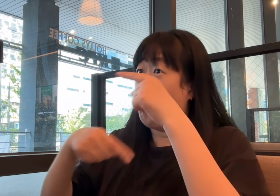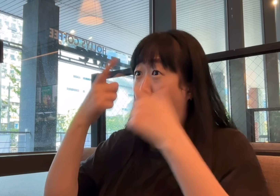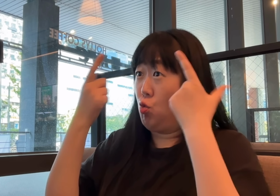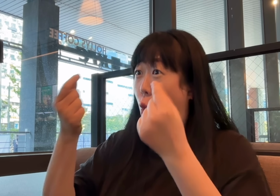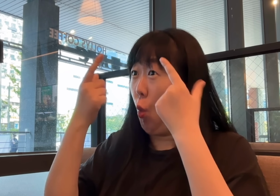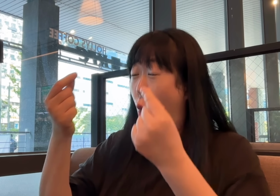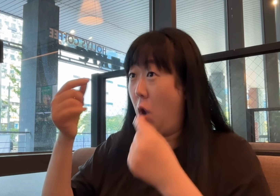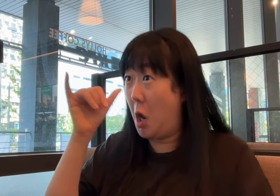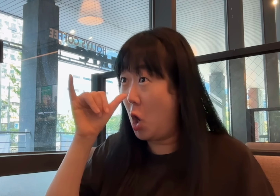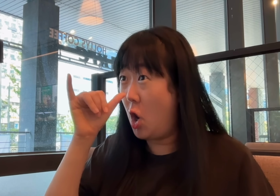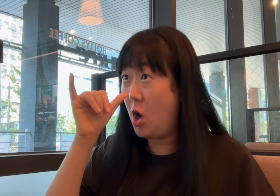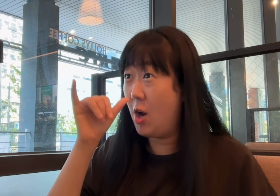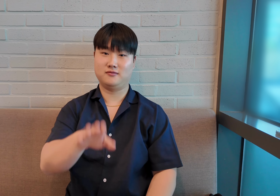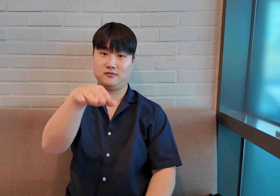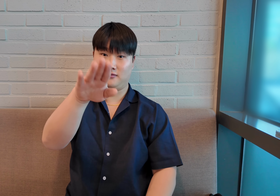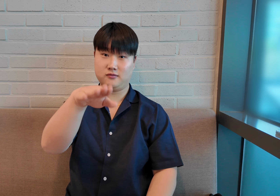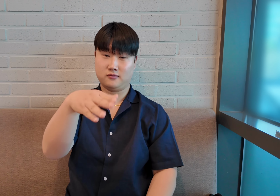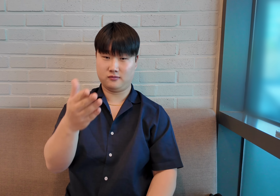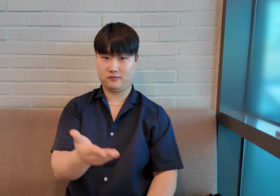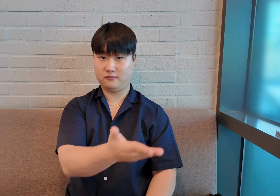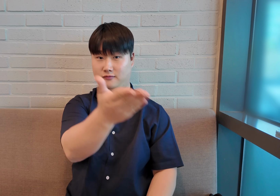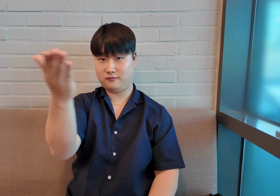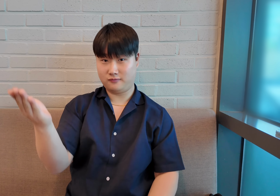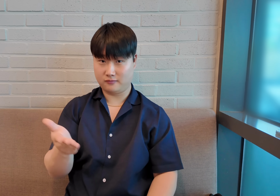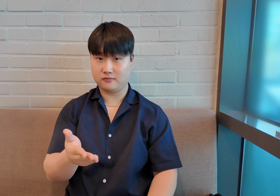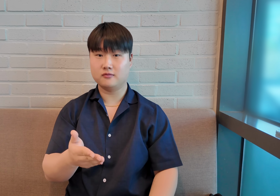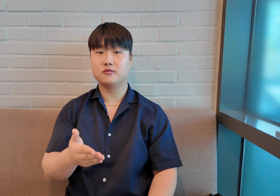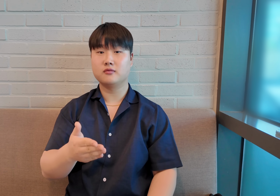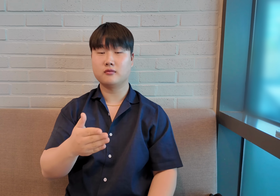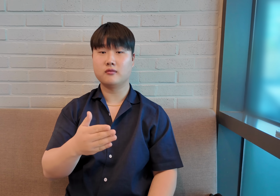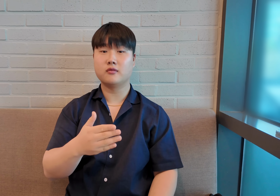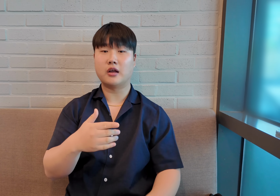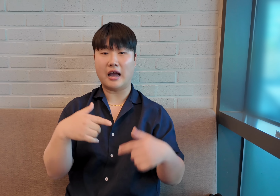Are they the same in sign language? Everyone,